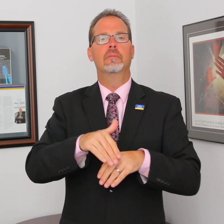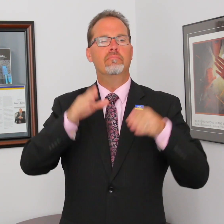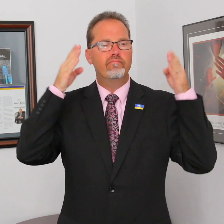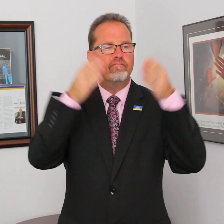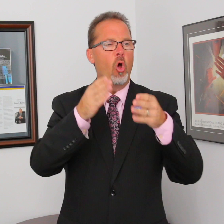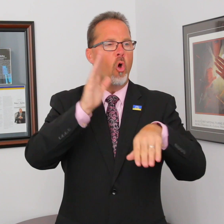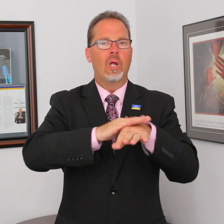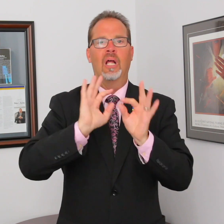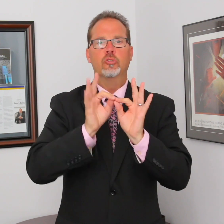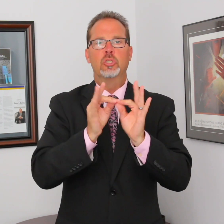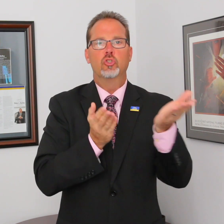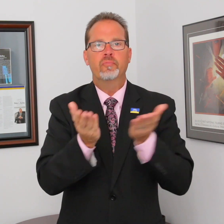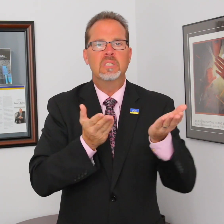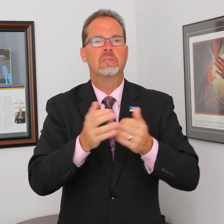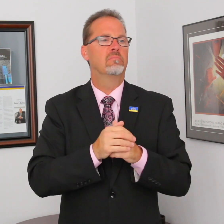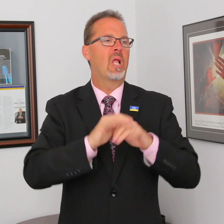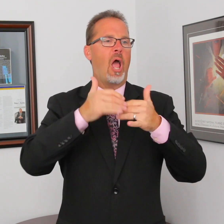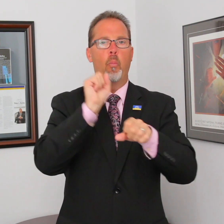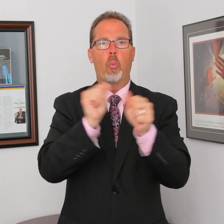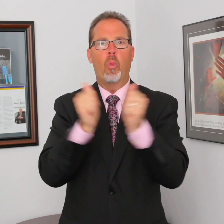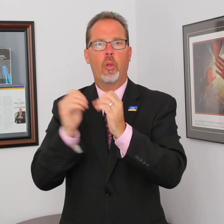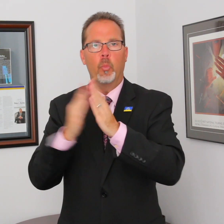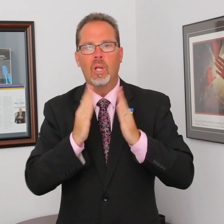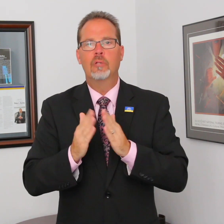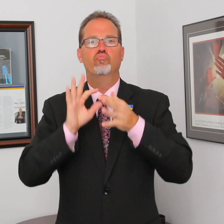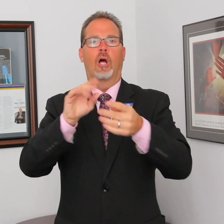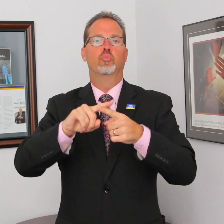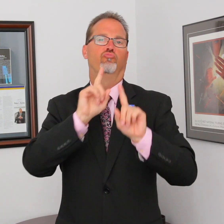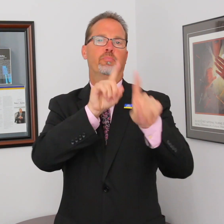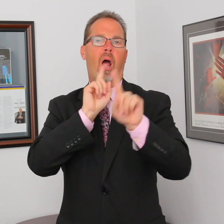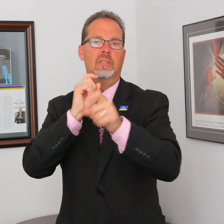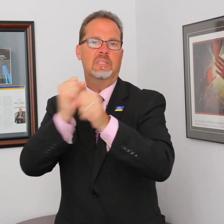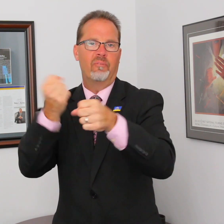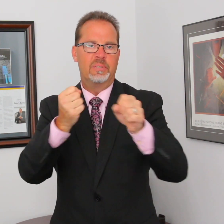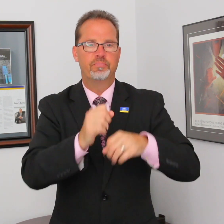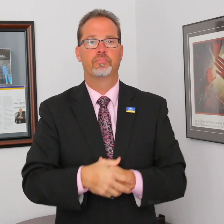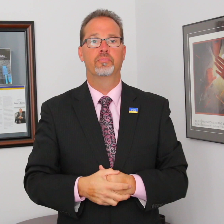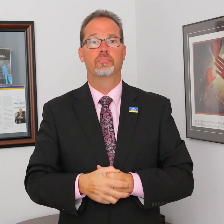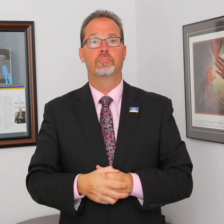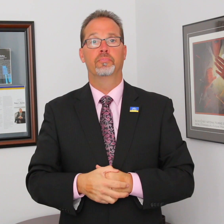is having an event tonight on our campus related to interpreting services. They will be talking about how interpreting services are provided, different